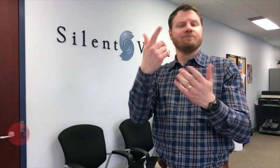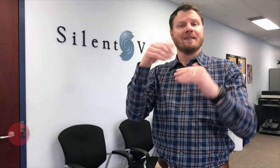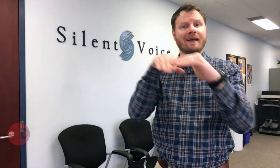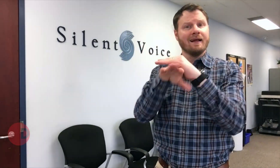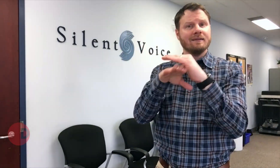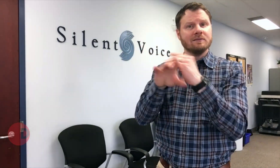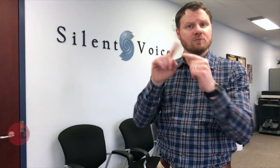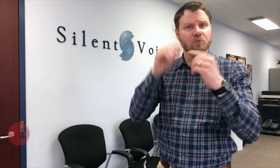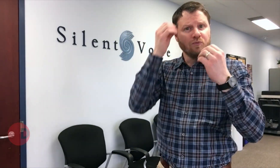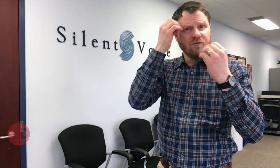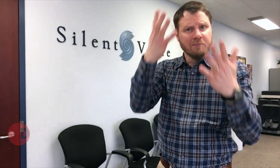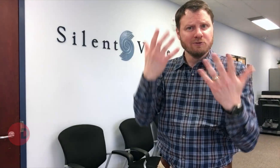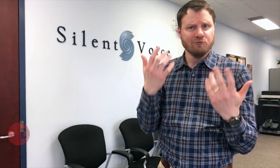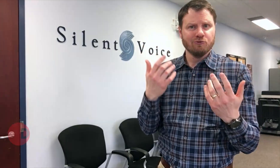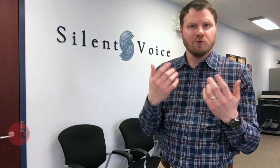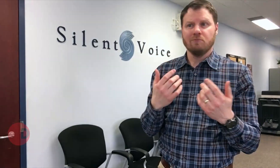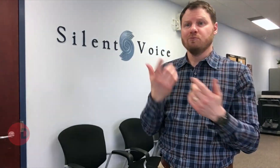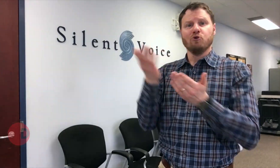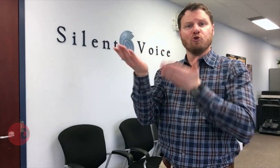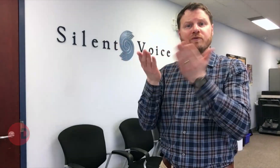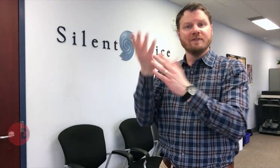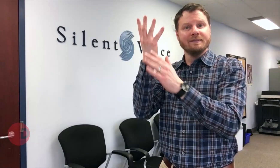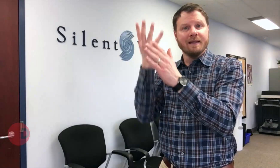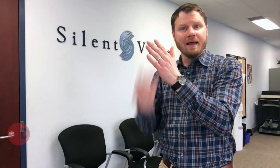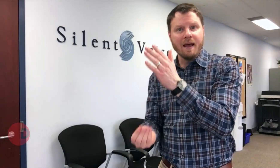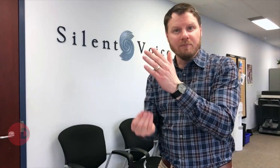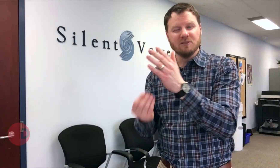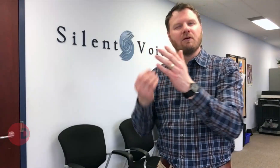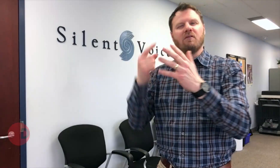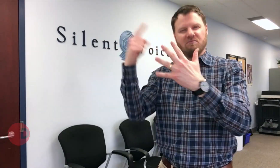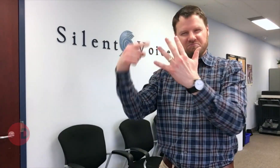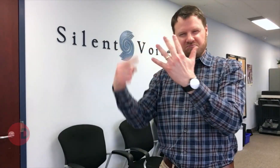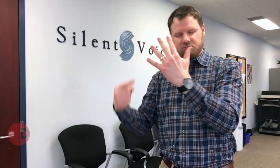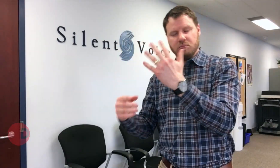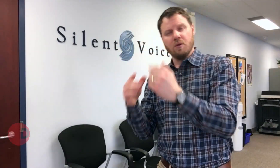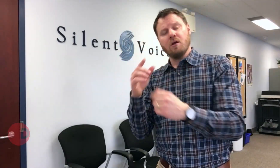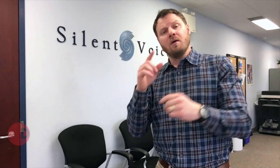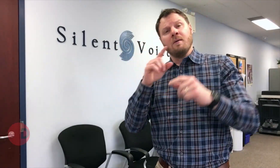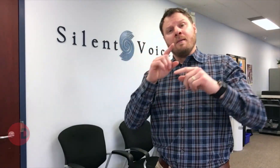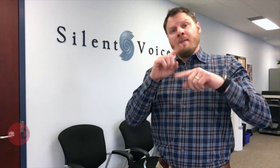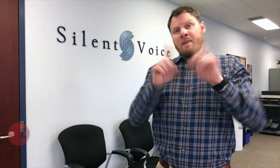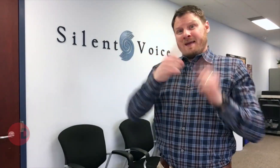as a result of COVID-19. For example access to information,